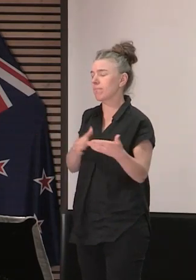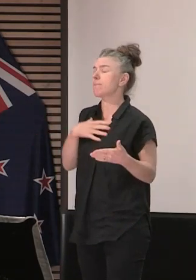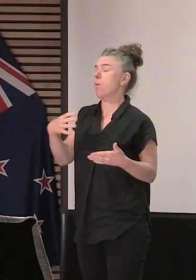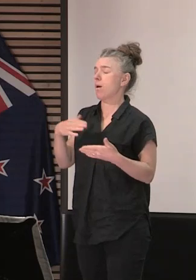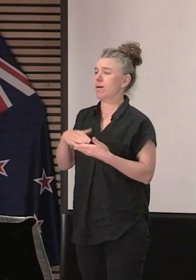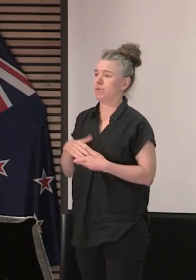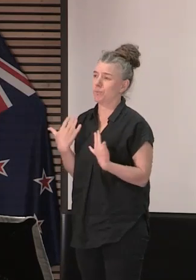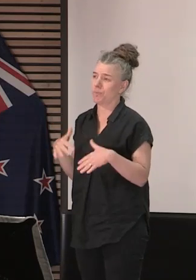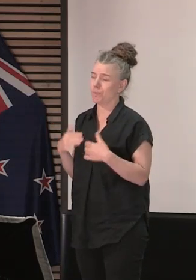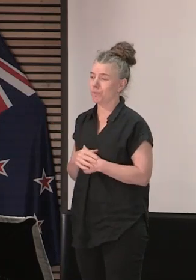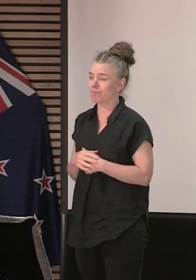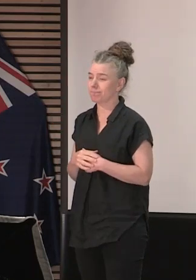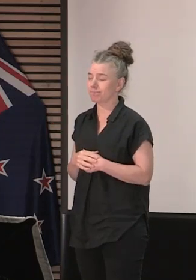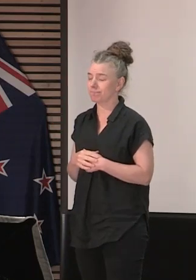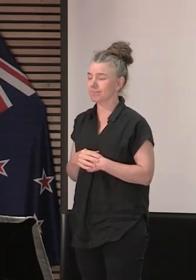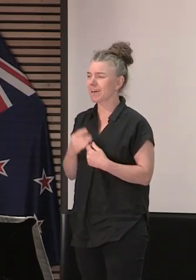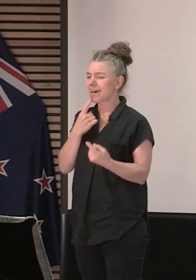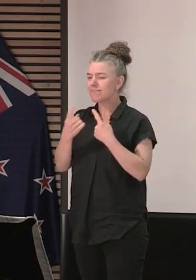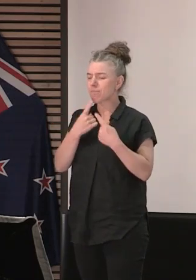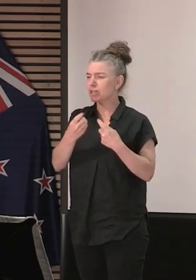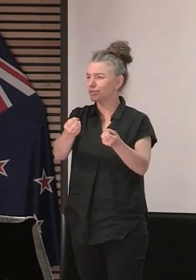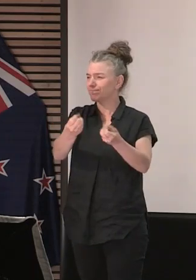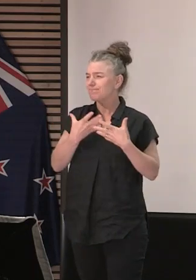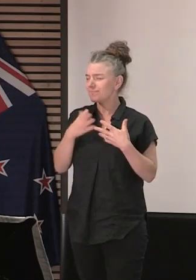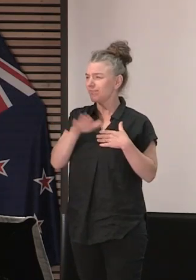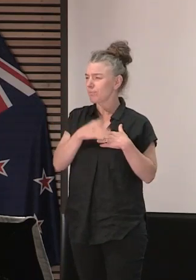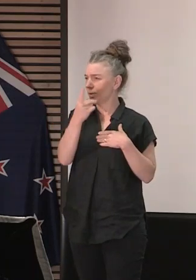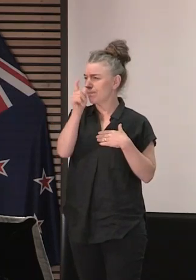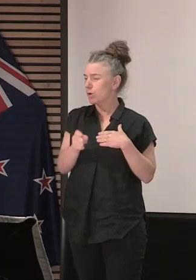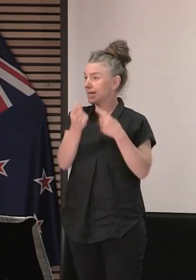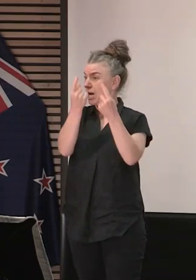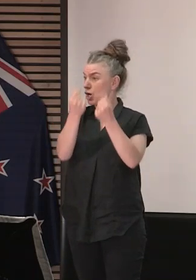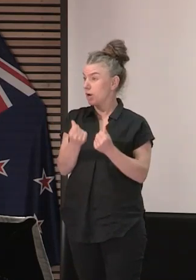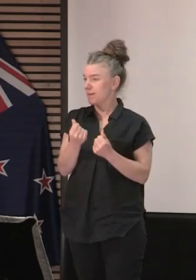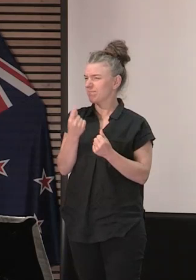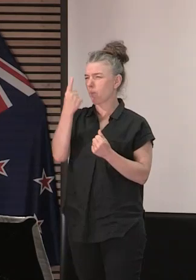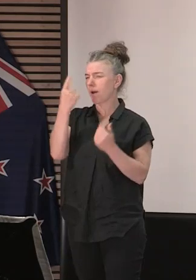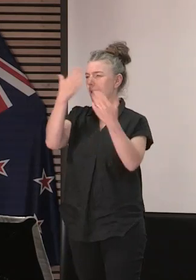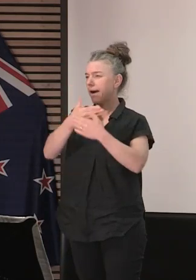Modelling provided to myoffice by economist RodneyJones on the eve of thelockdown suggested